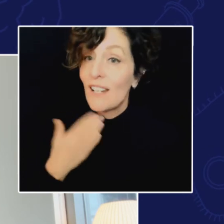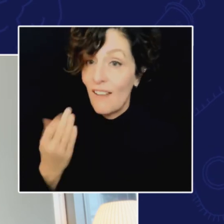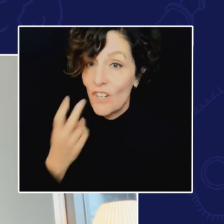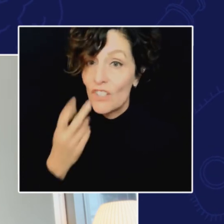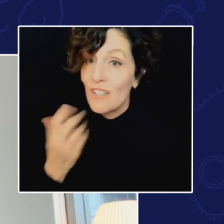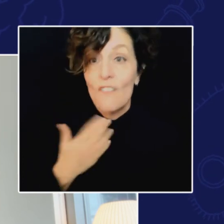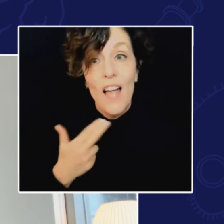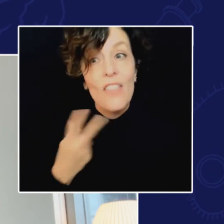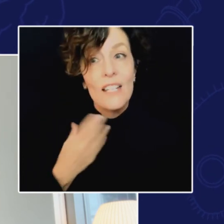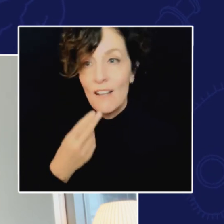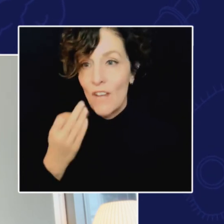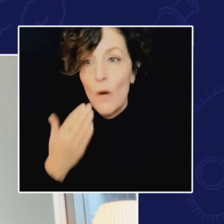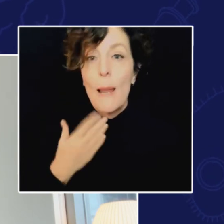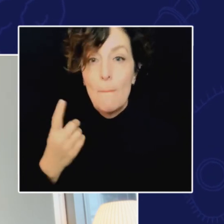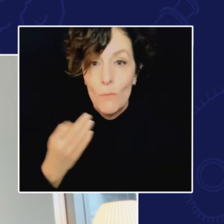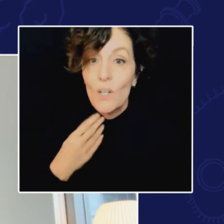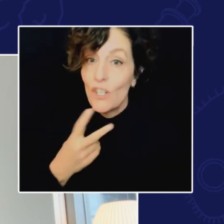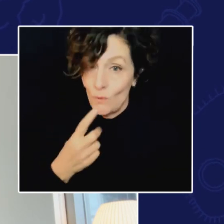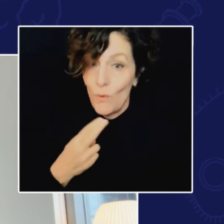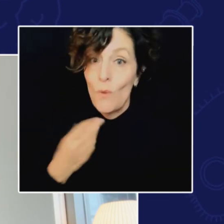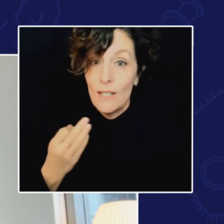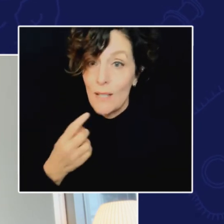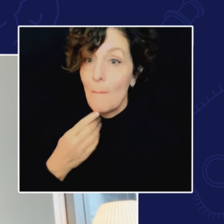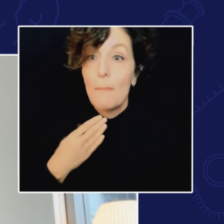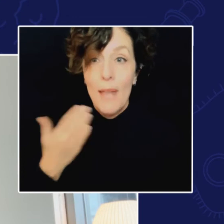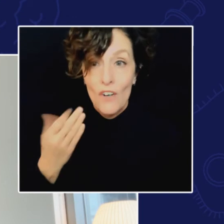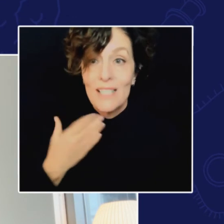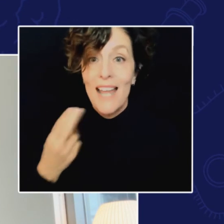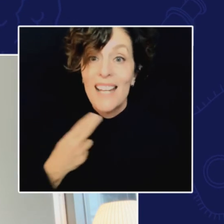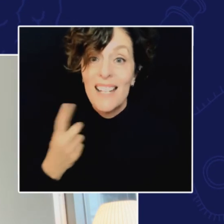I think it's very important that you do this, that parents --